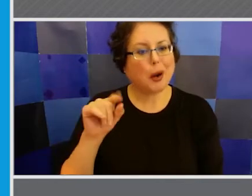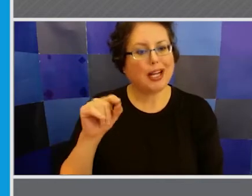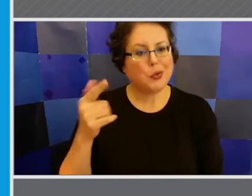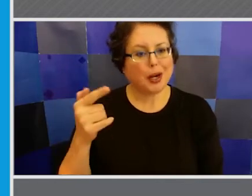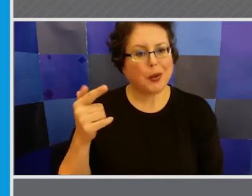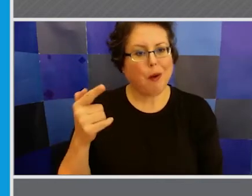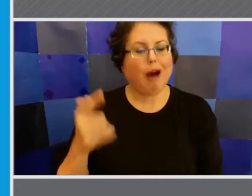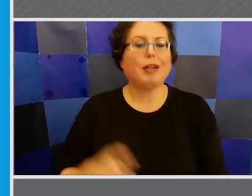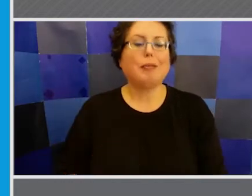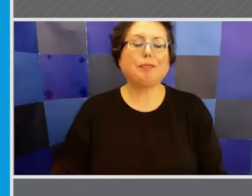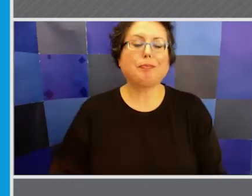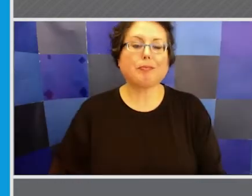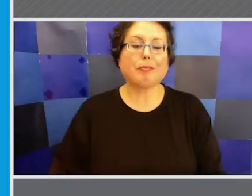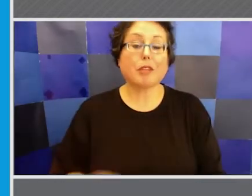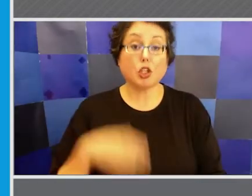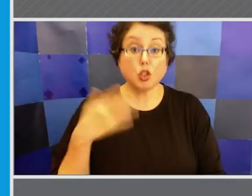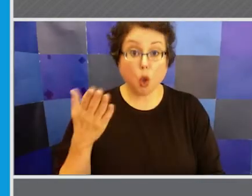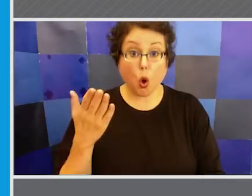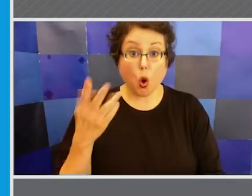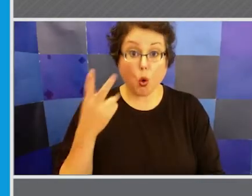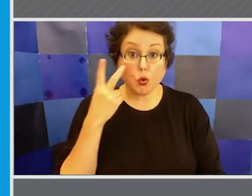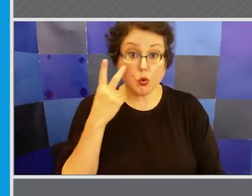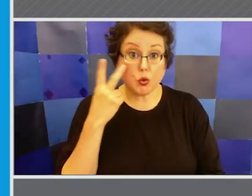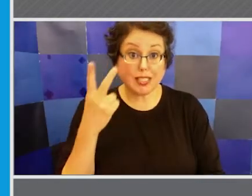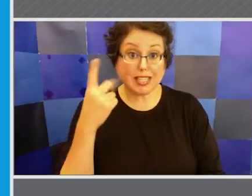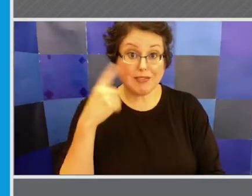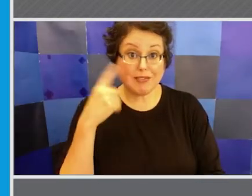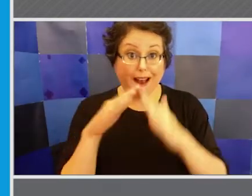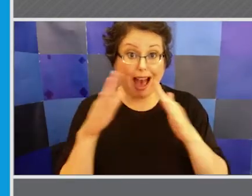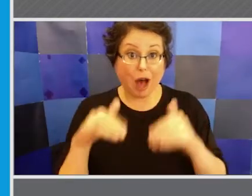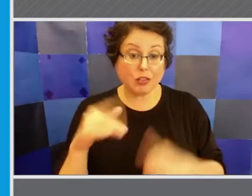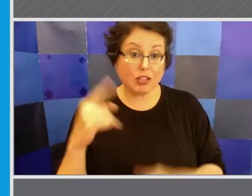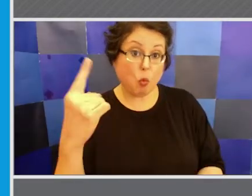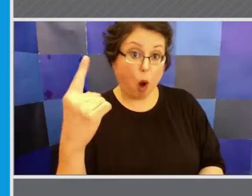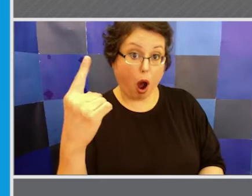So as you can see for a household of one person.